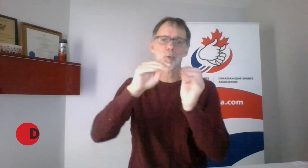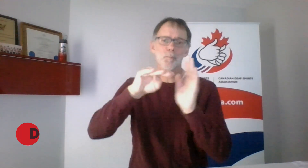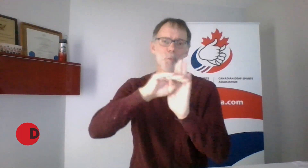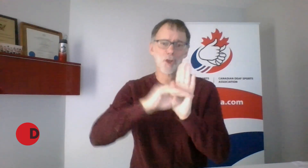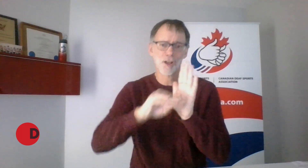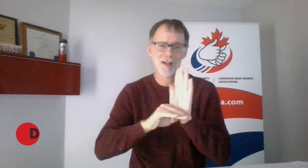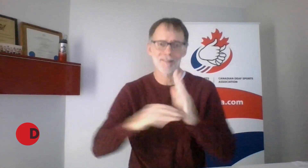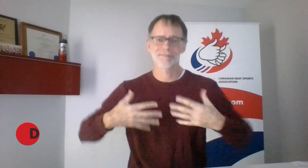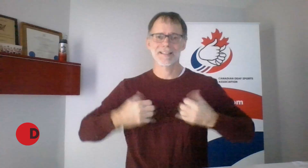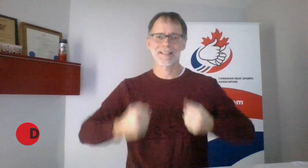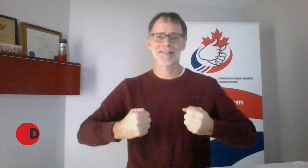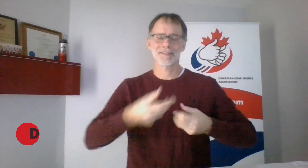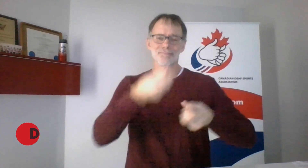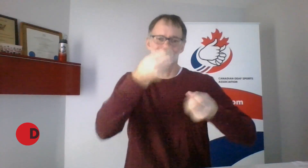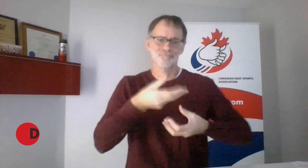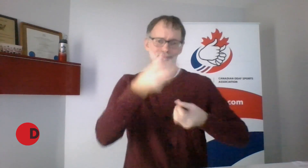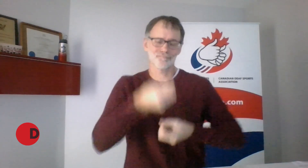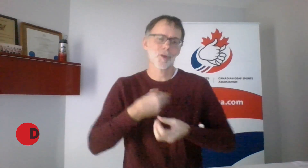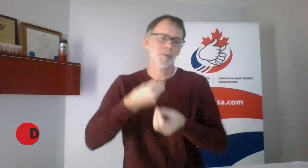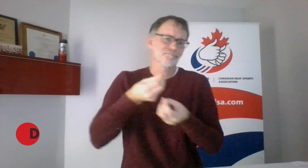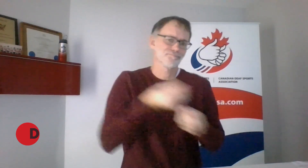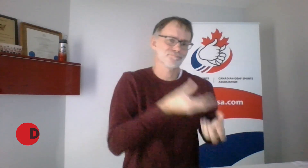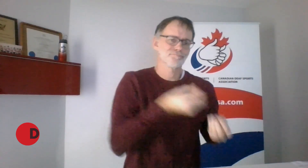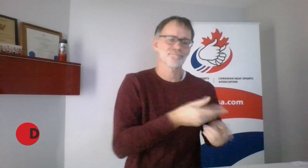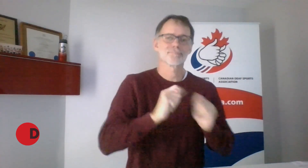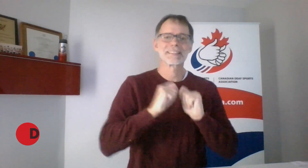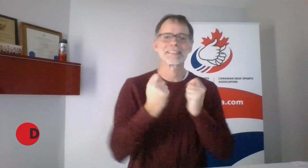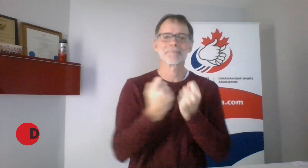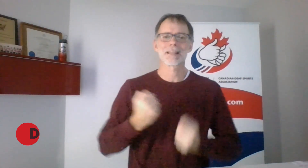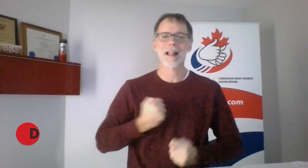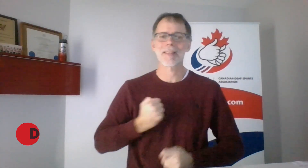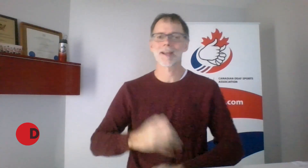safety protocols will be shared and we will inform Team Canada to keep them updated.